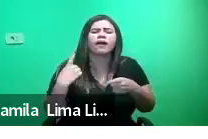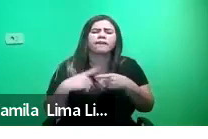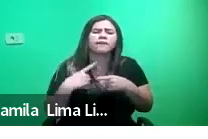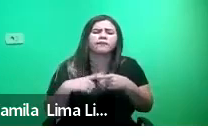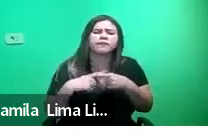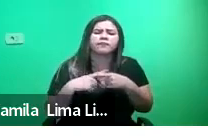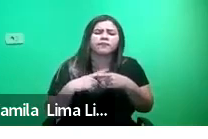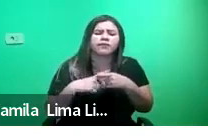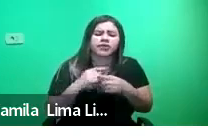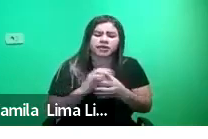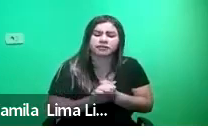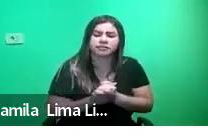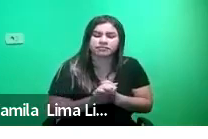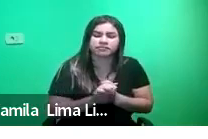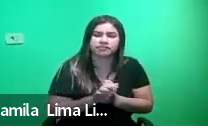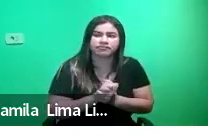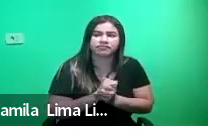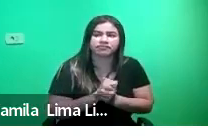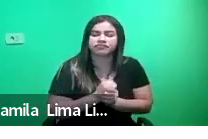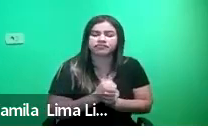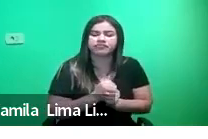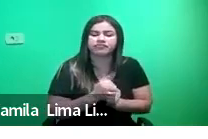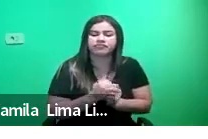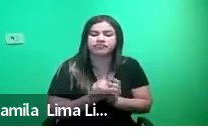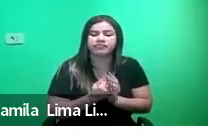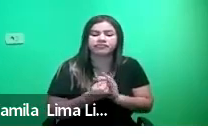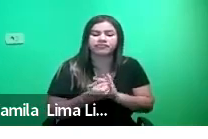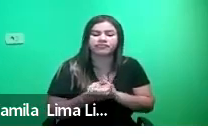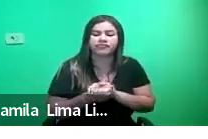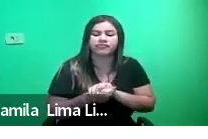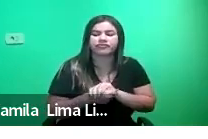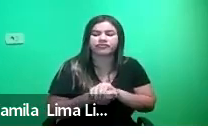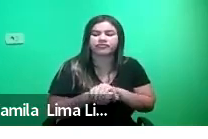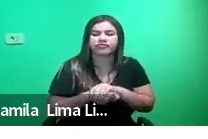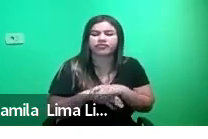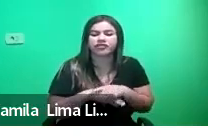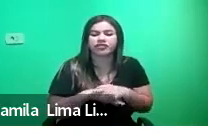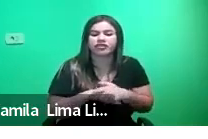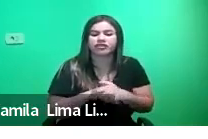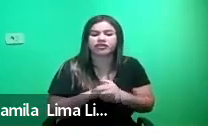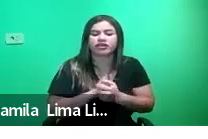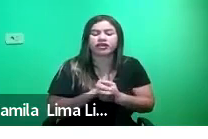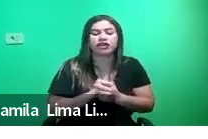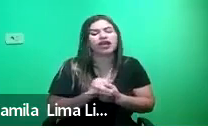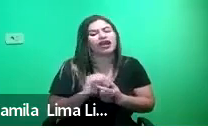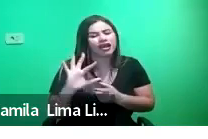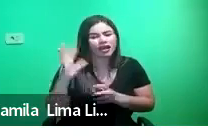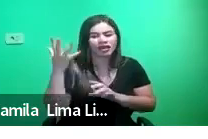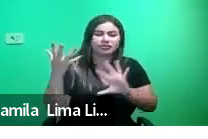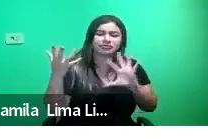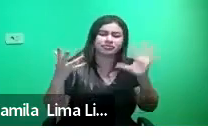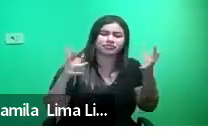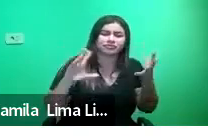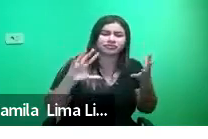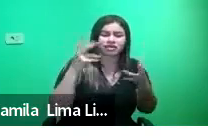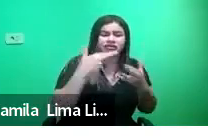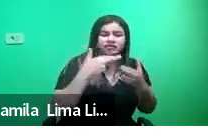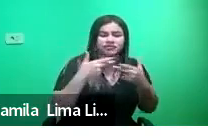And of course And of course I think the of course I think they're probably quite a few times times when we said right, i'm gonna get up gonna get up in 2 s